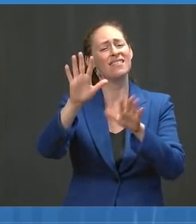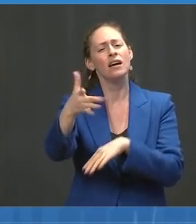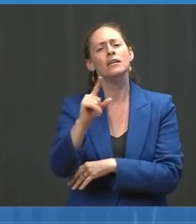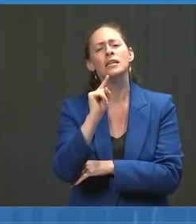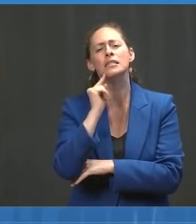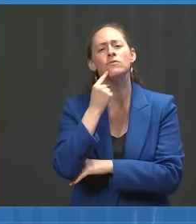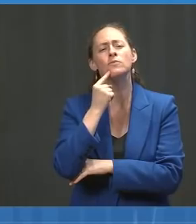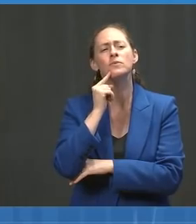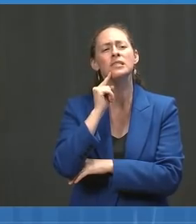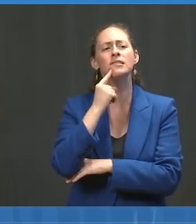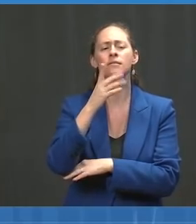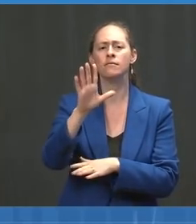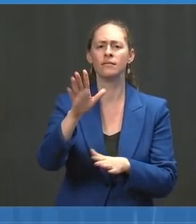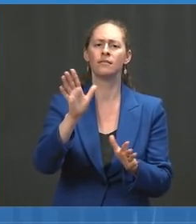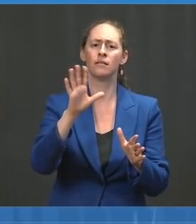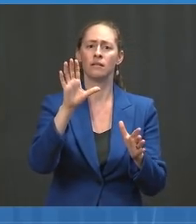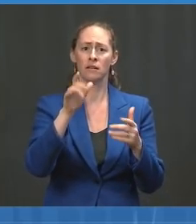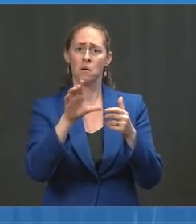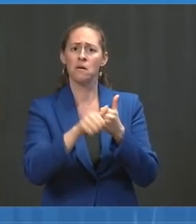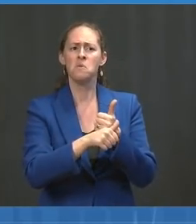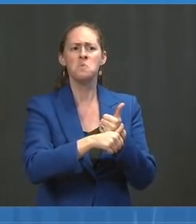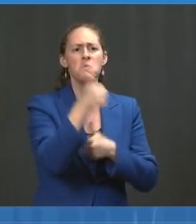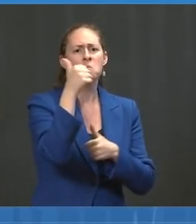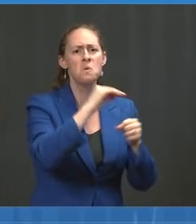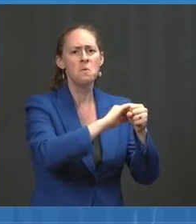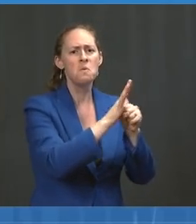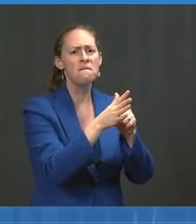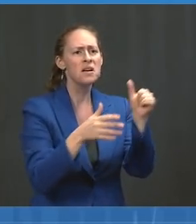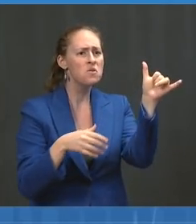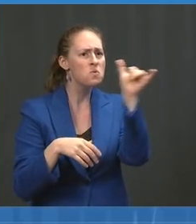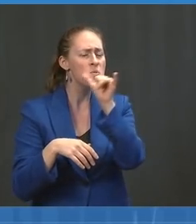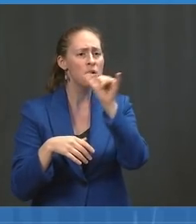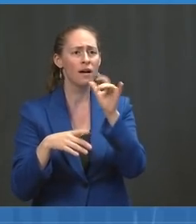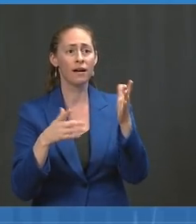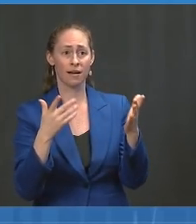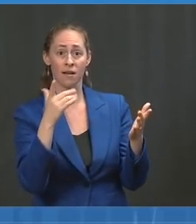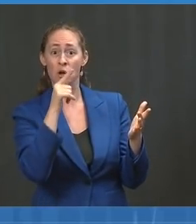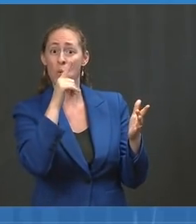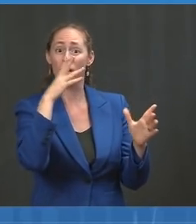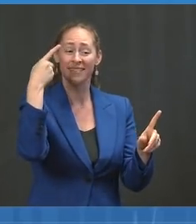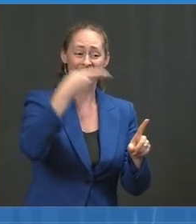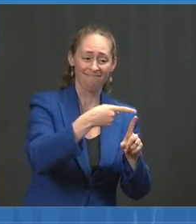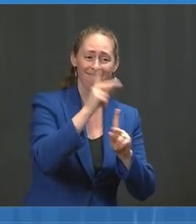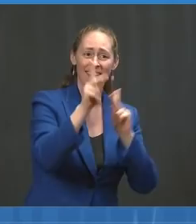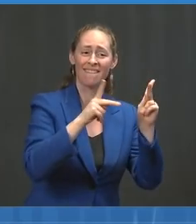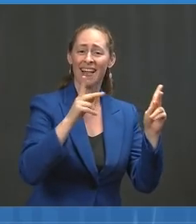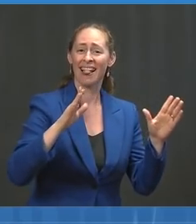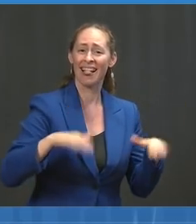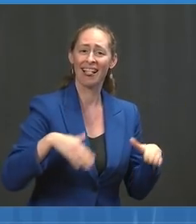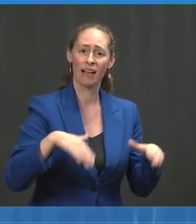especially to the unvaccinated, and the importance of vaccines to prevent severe illness and save lives.